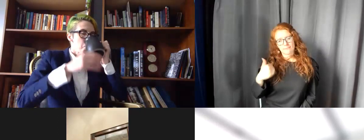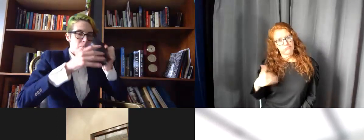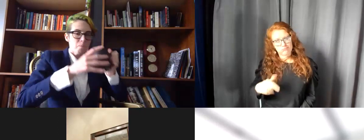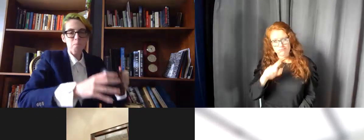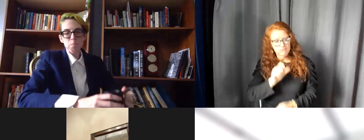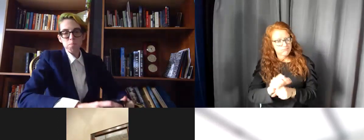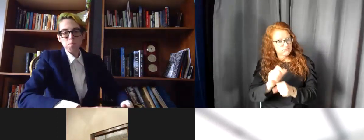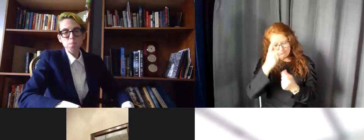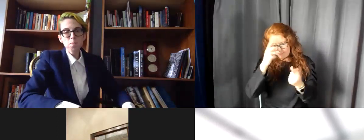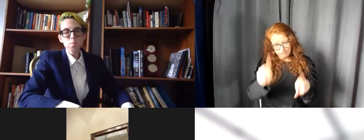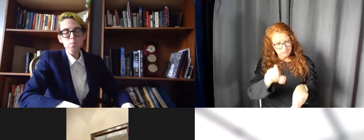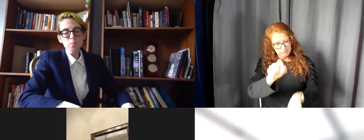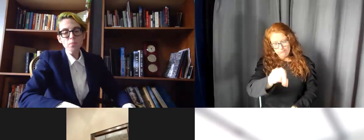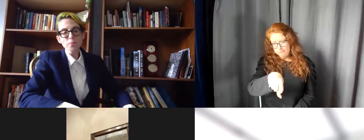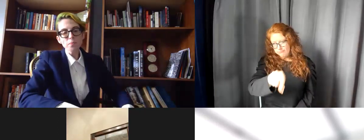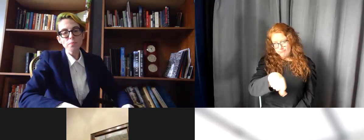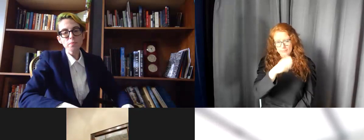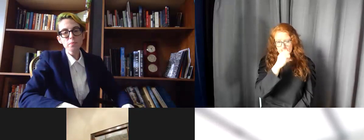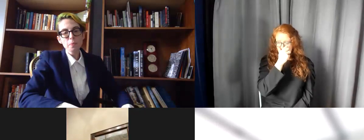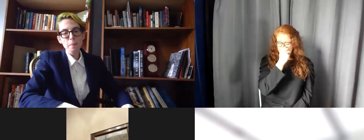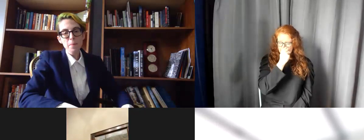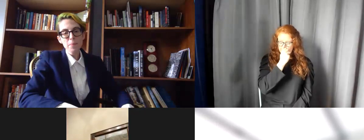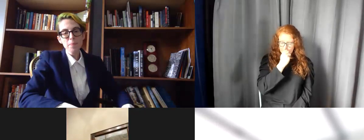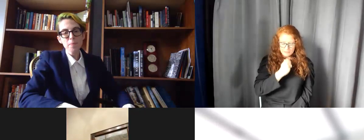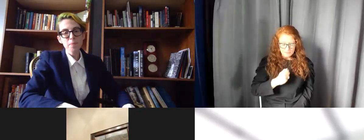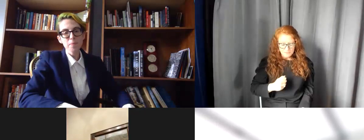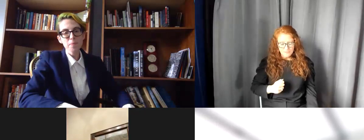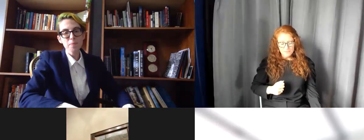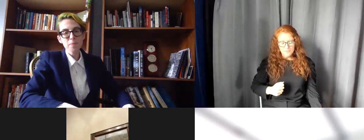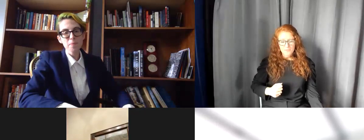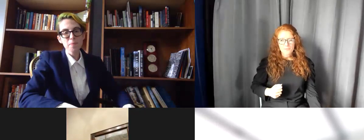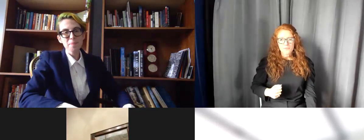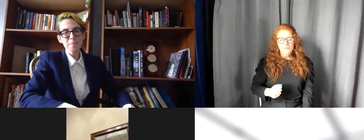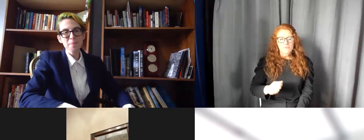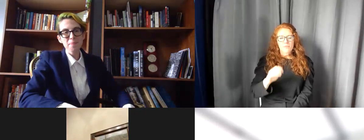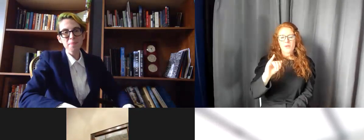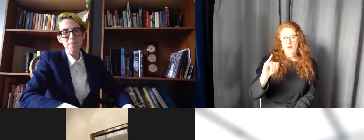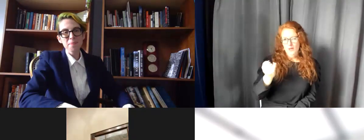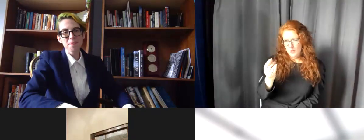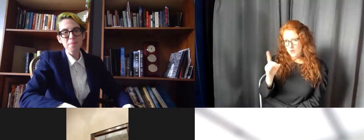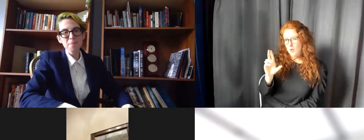Grace: or even stated, and with the quote that you read Jordan, and I think that